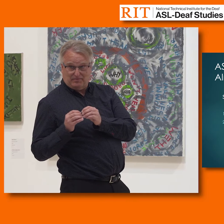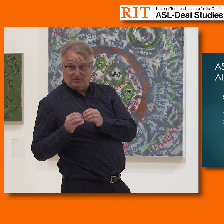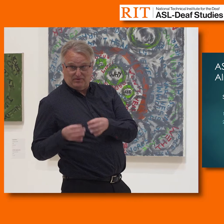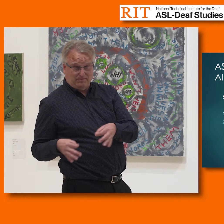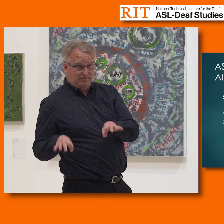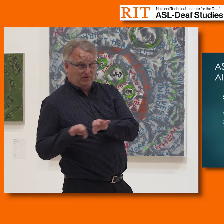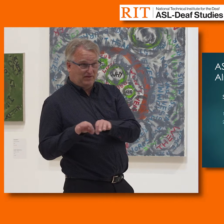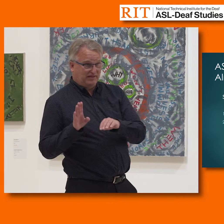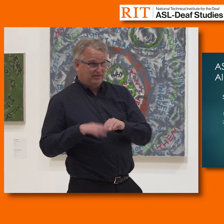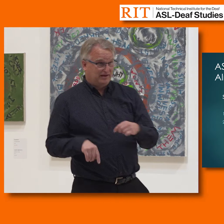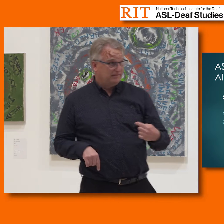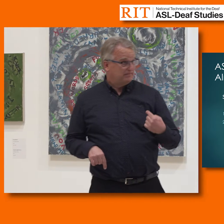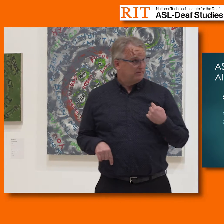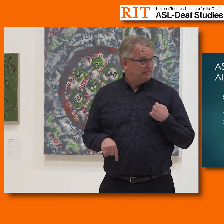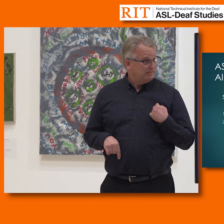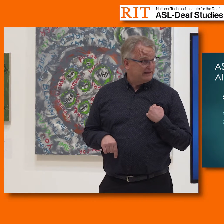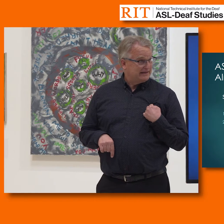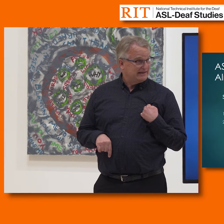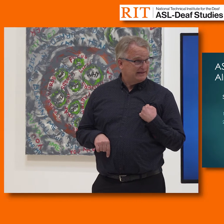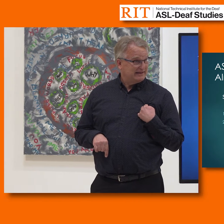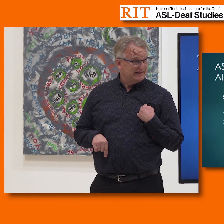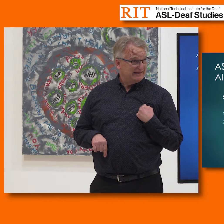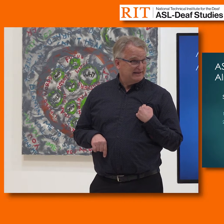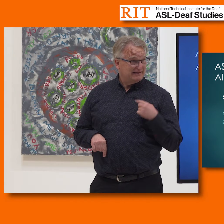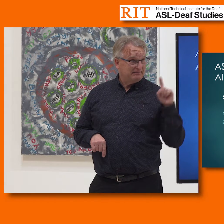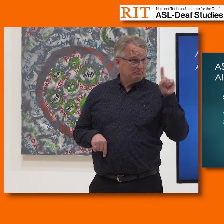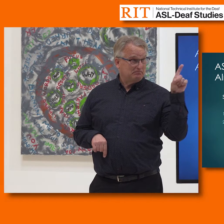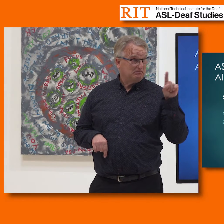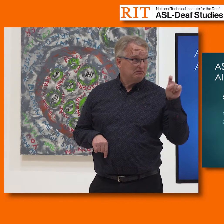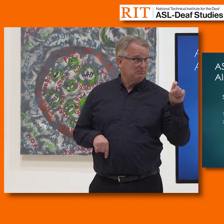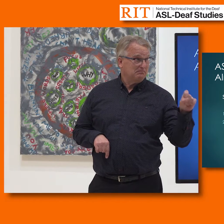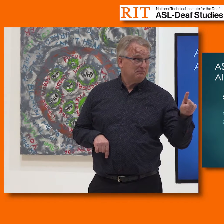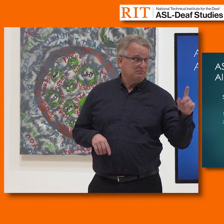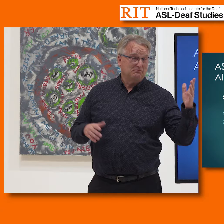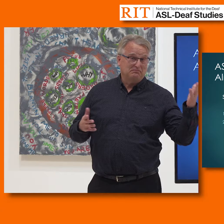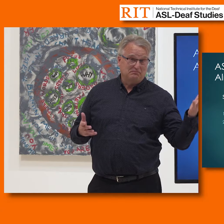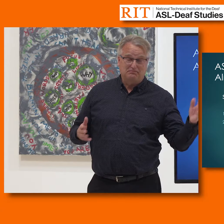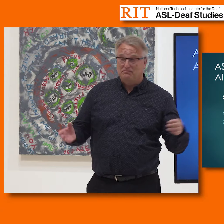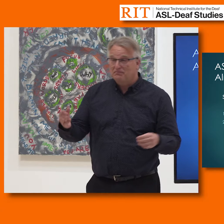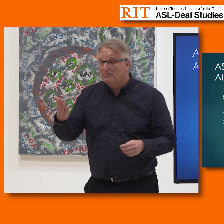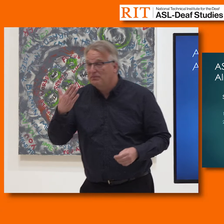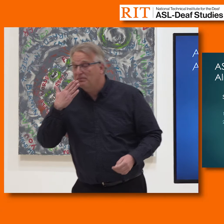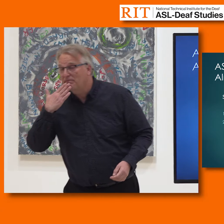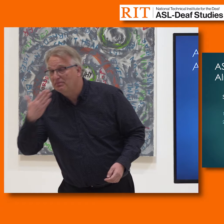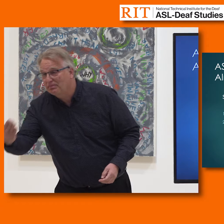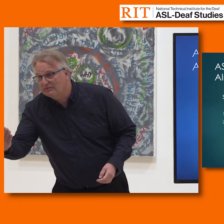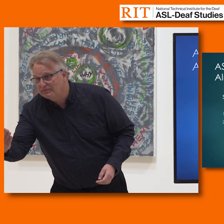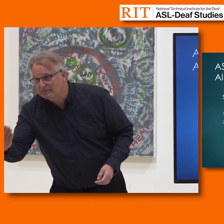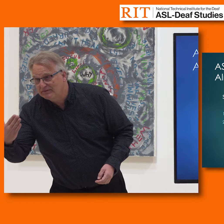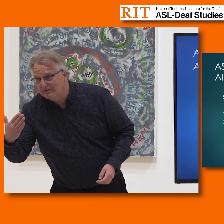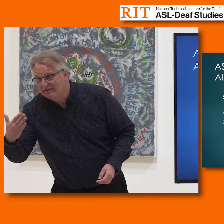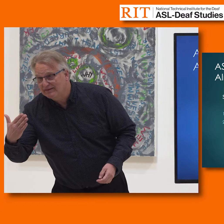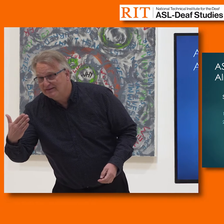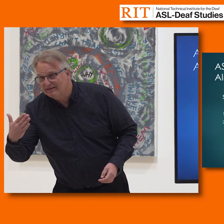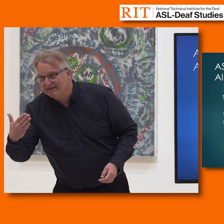But what's more important? Prioritizing the Deaf speaker and their needs or the interpreter? So, thank you